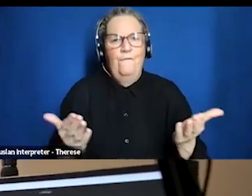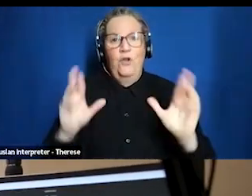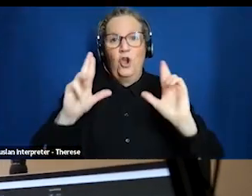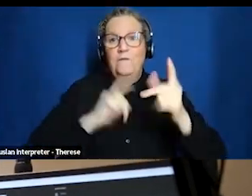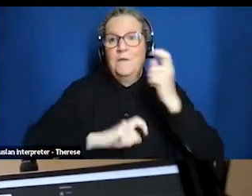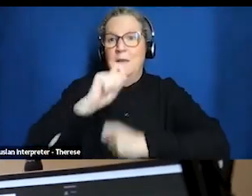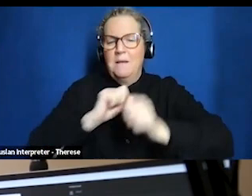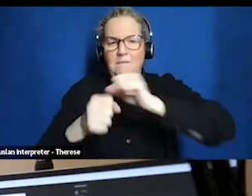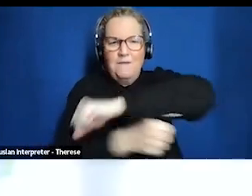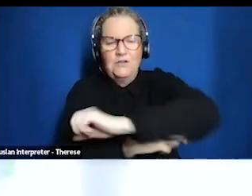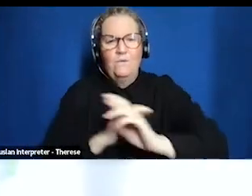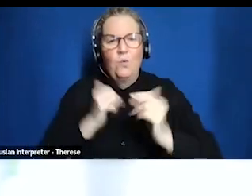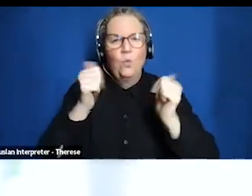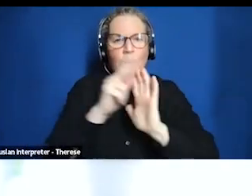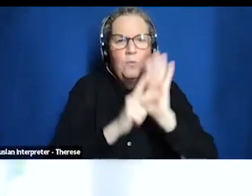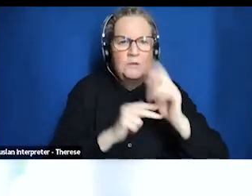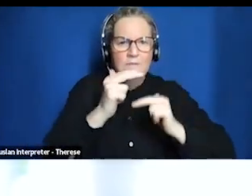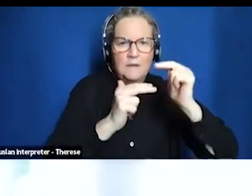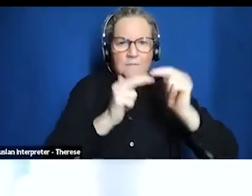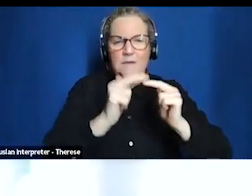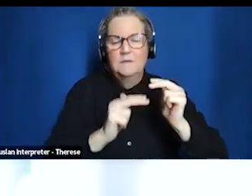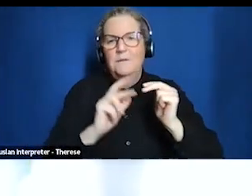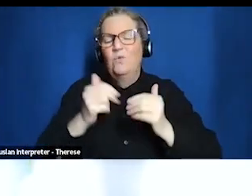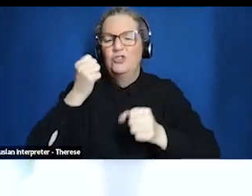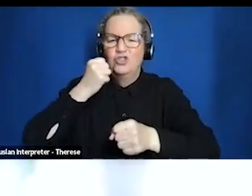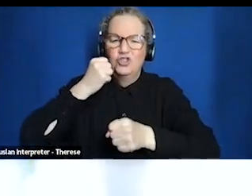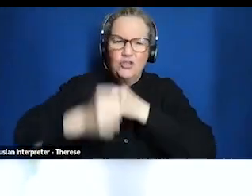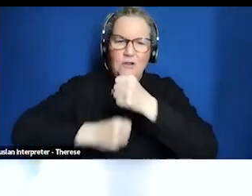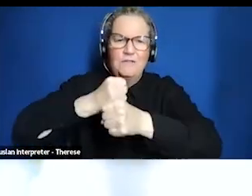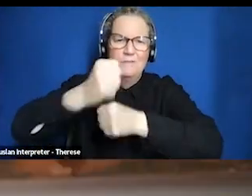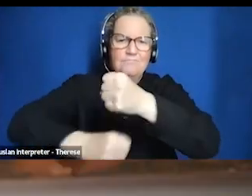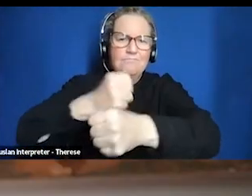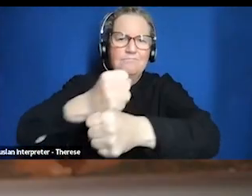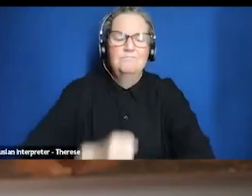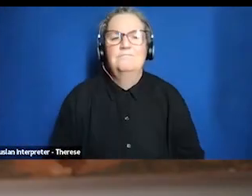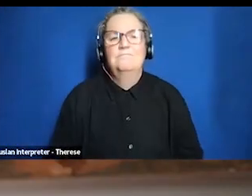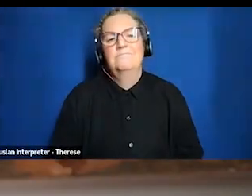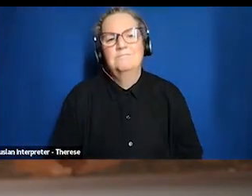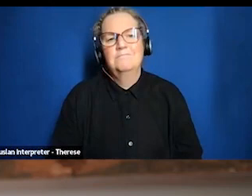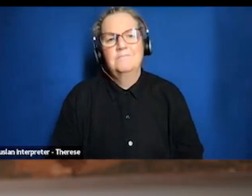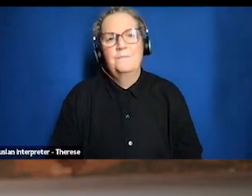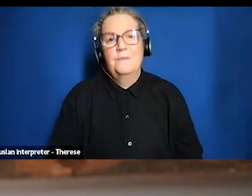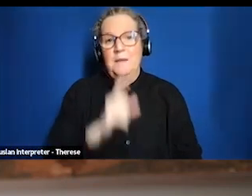for good policy development for generations. People like myself are going to keep having accidents.